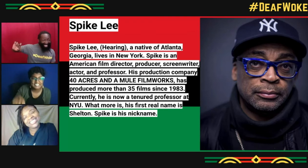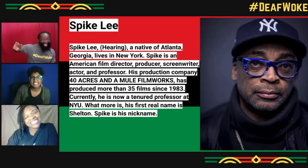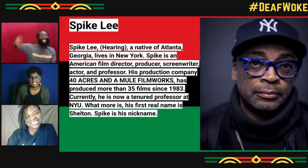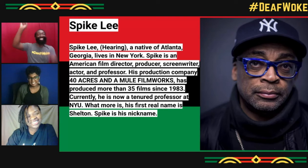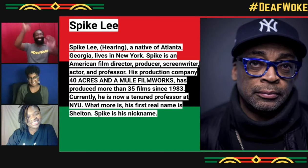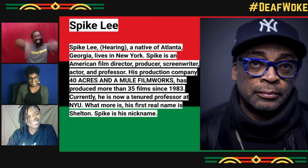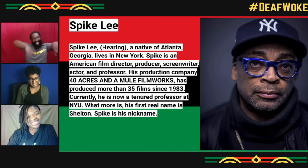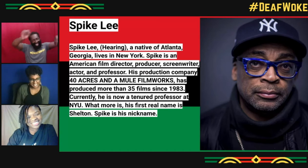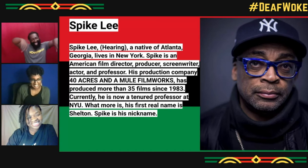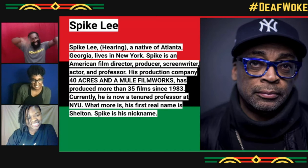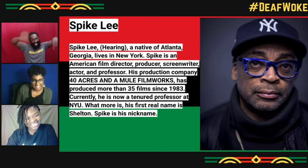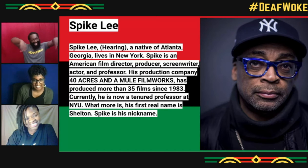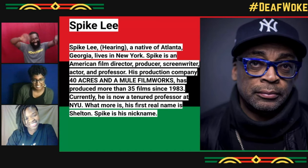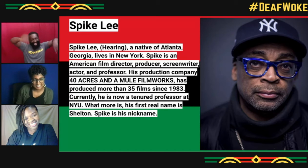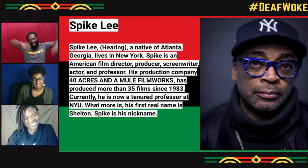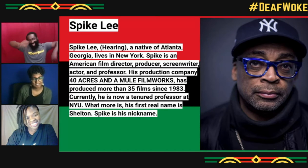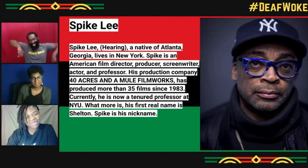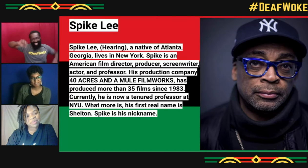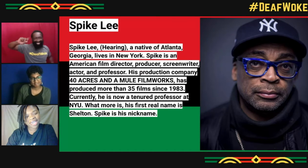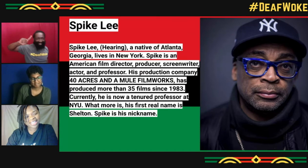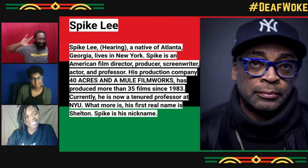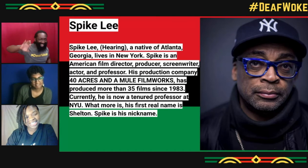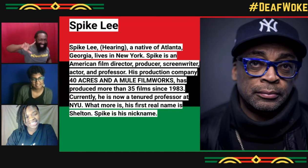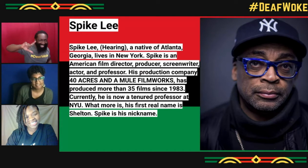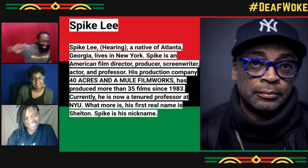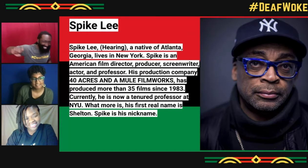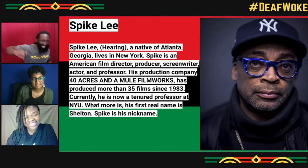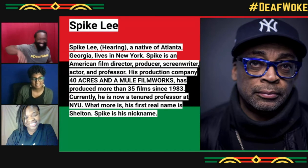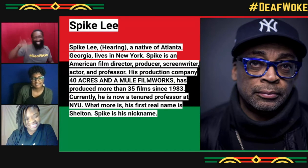Oh yay. Spike Lee.